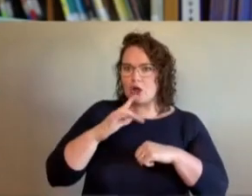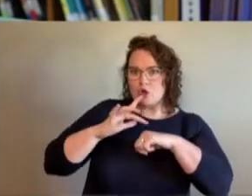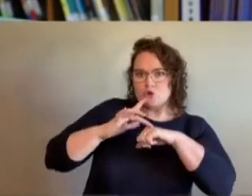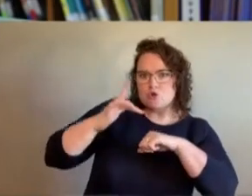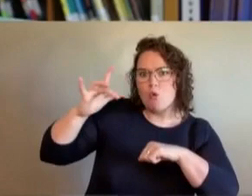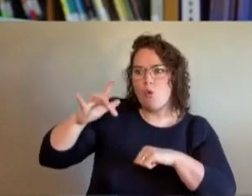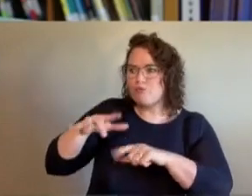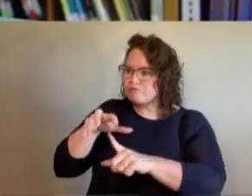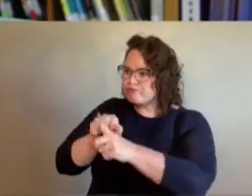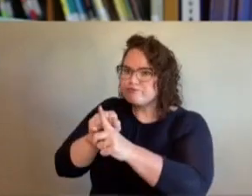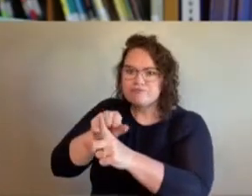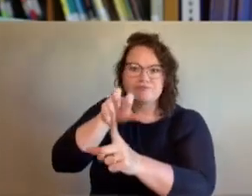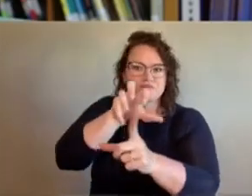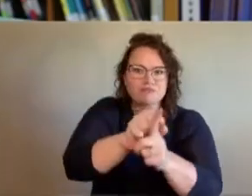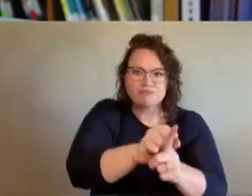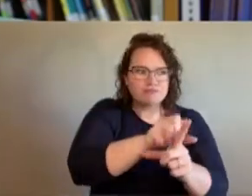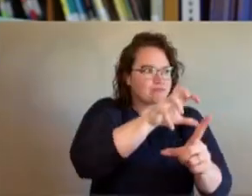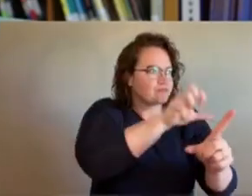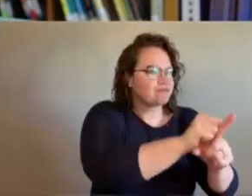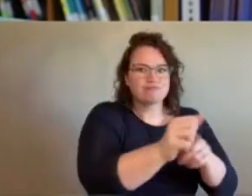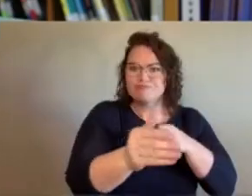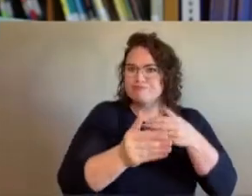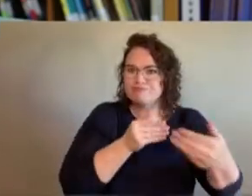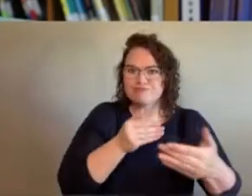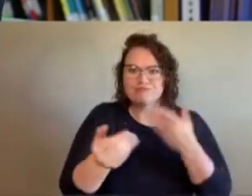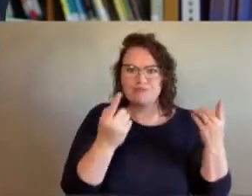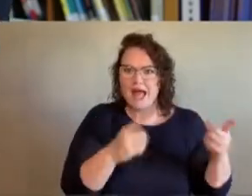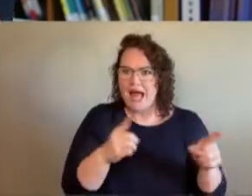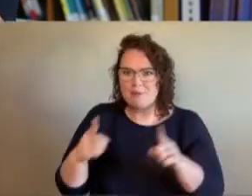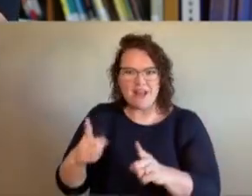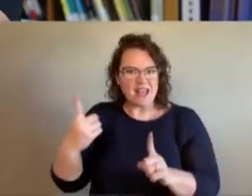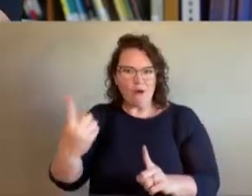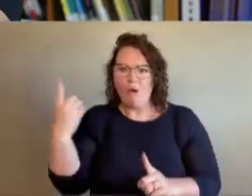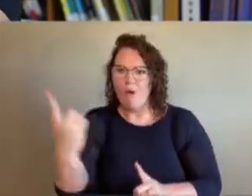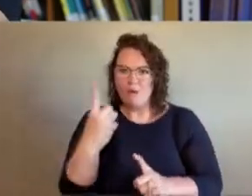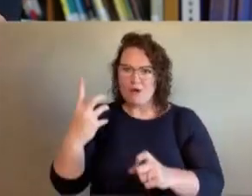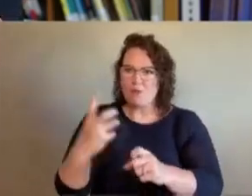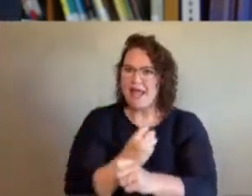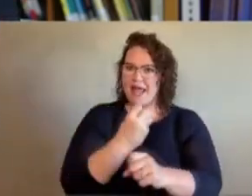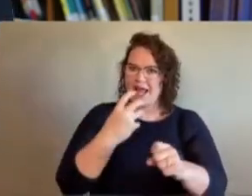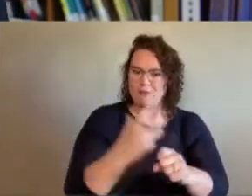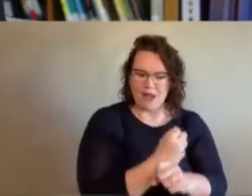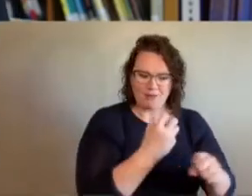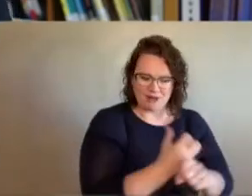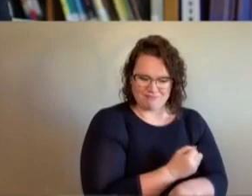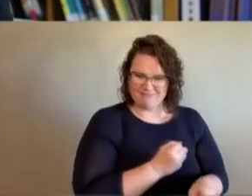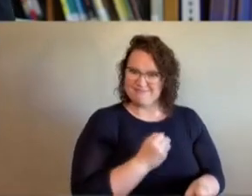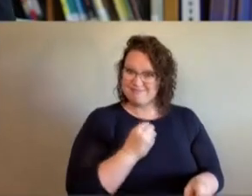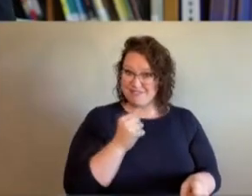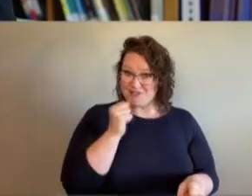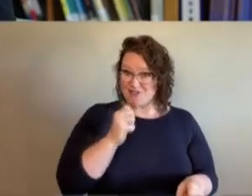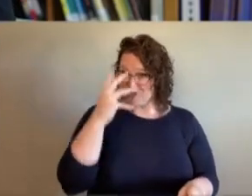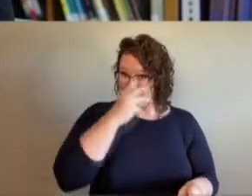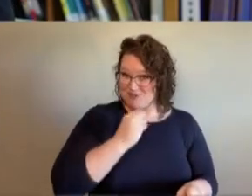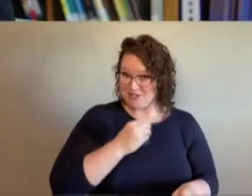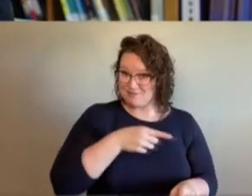Laroo picked up a necklace from a mermaid. He had coins and chains and jewels of the like, he would capture his prize no matter the hike.